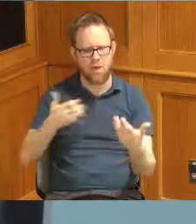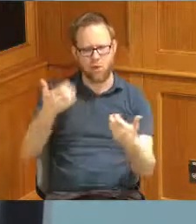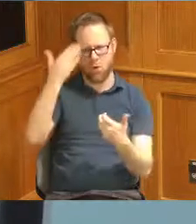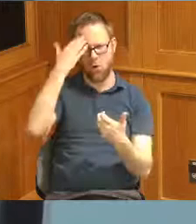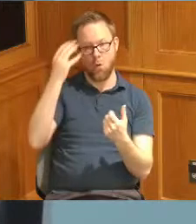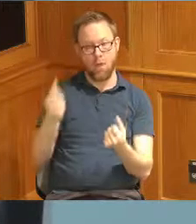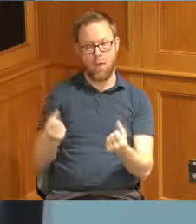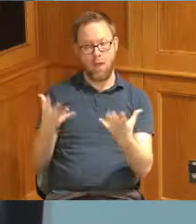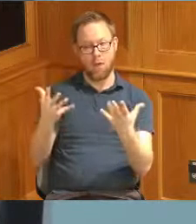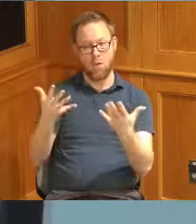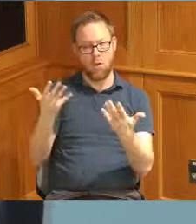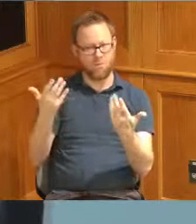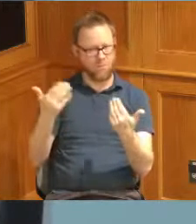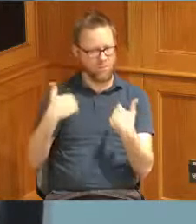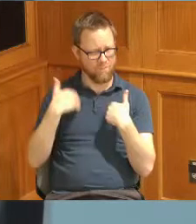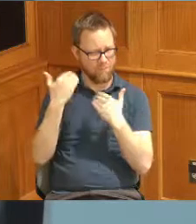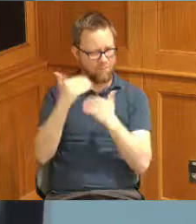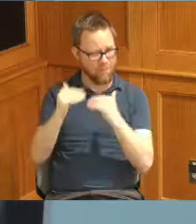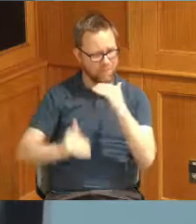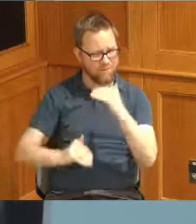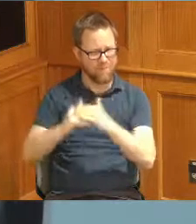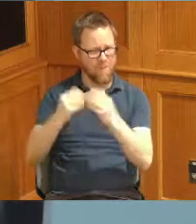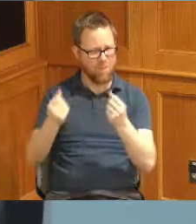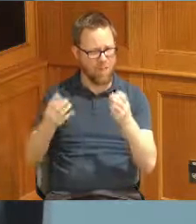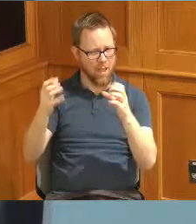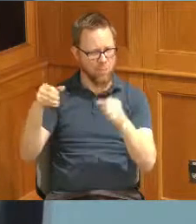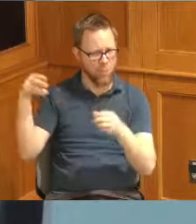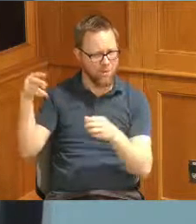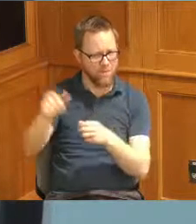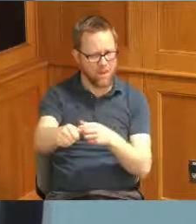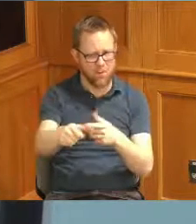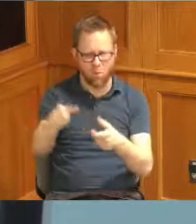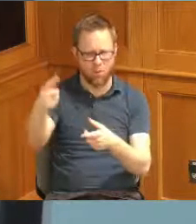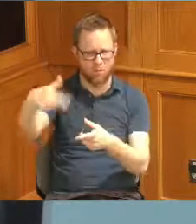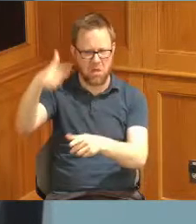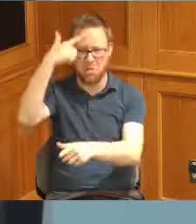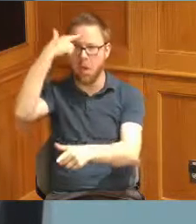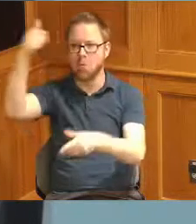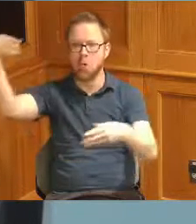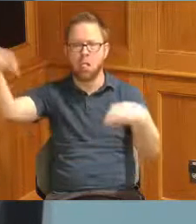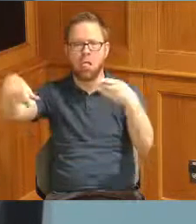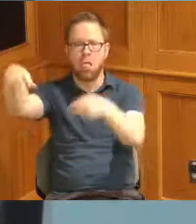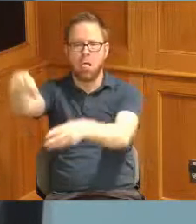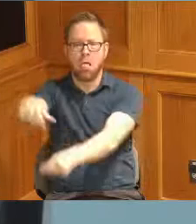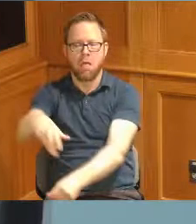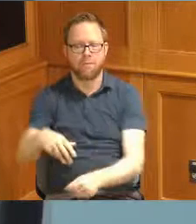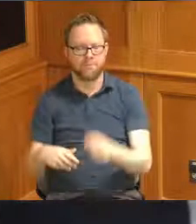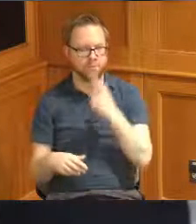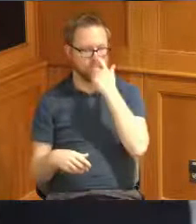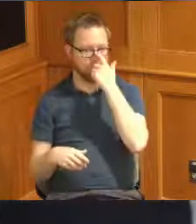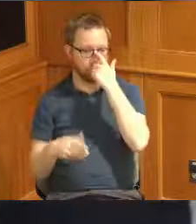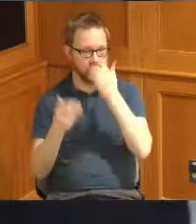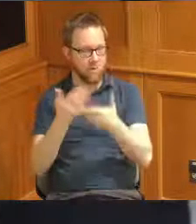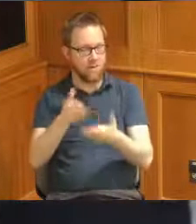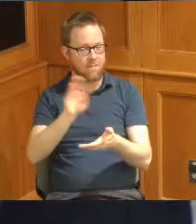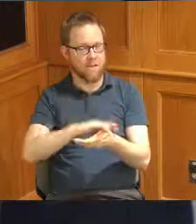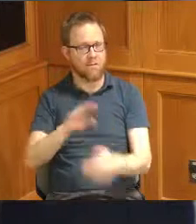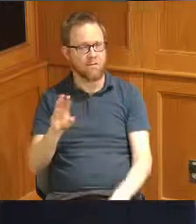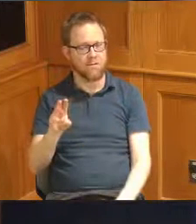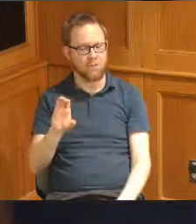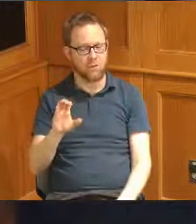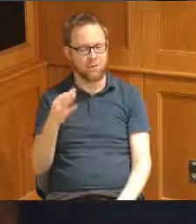there a cap on how much could be spent or they can just so the amount that's shown there is 619 435